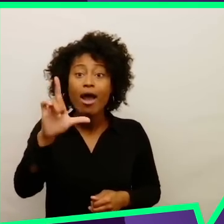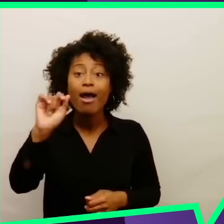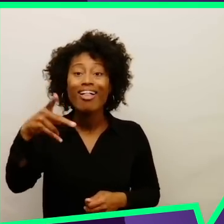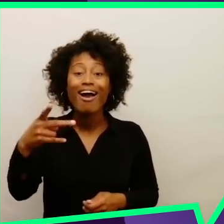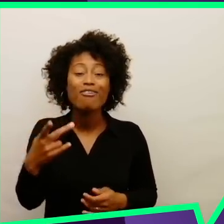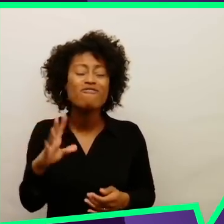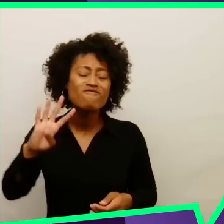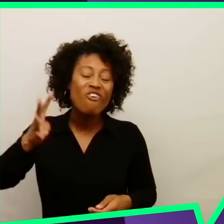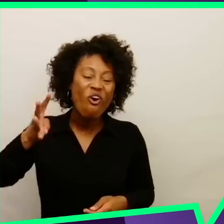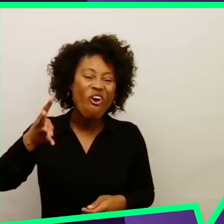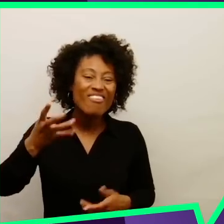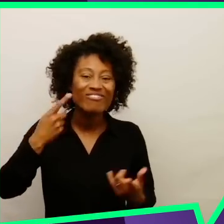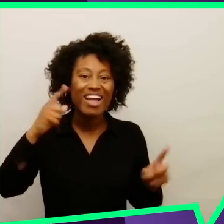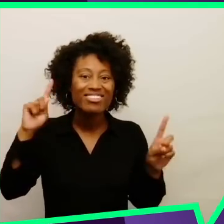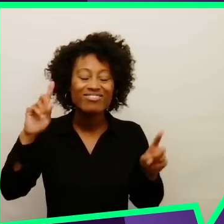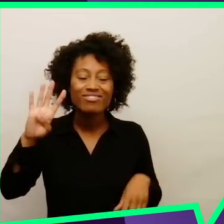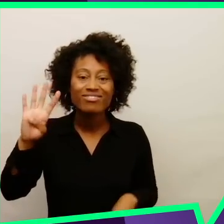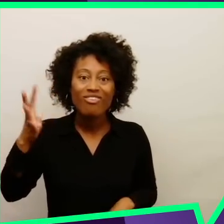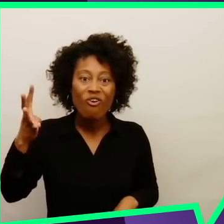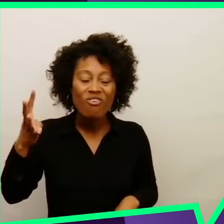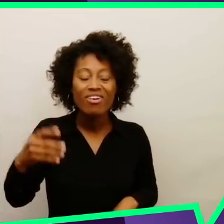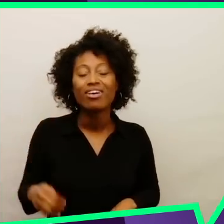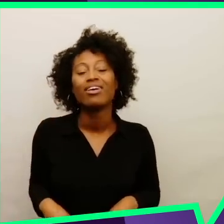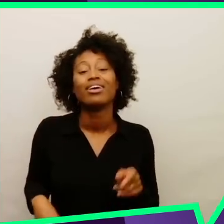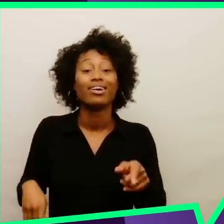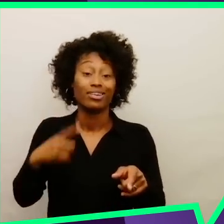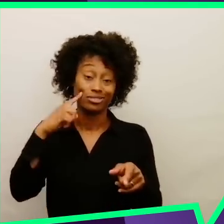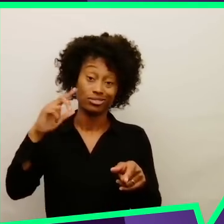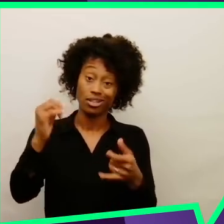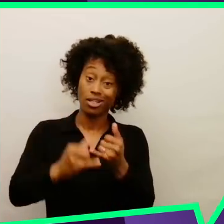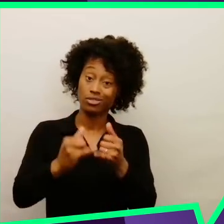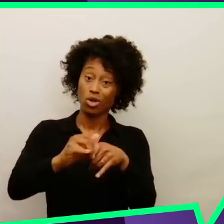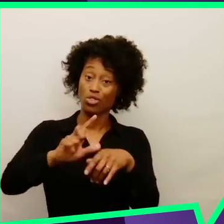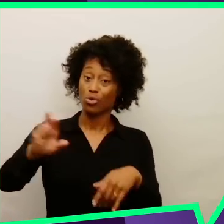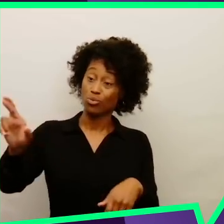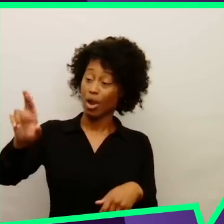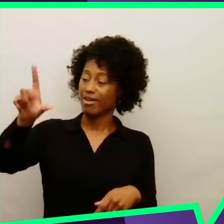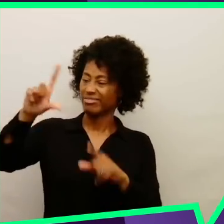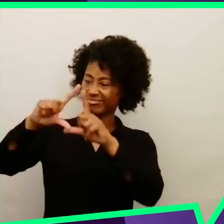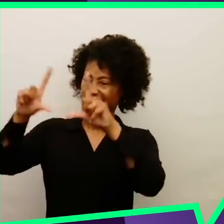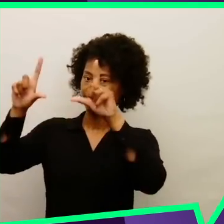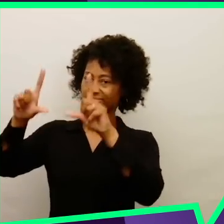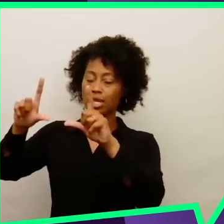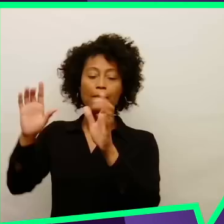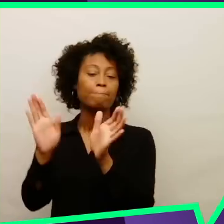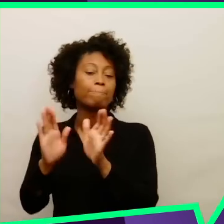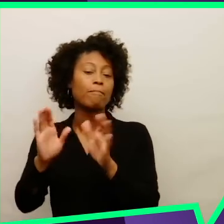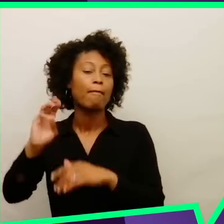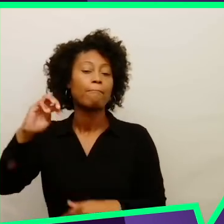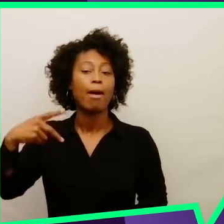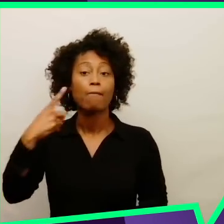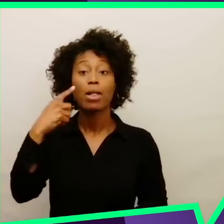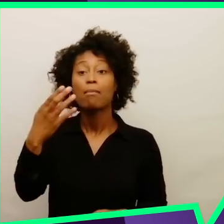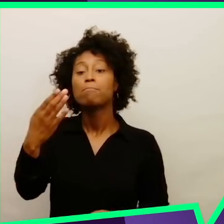We are four laps in. This is our final one. As you can see on the right side, there is a map, a little mini map.